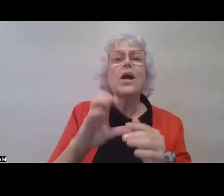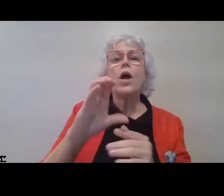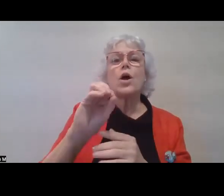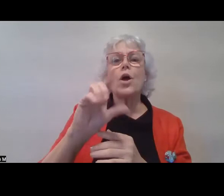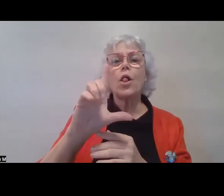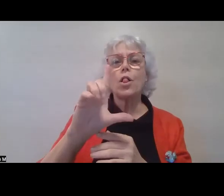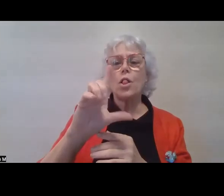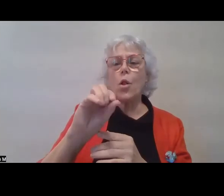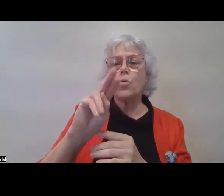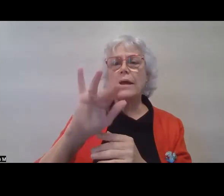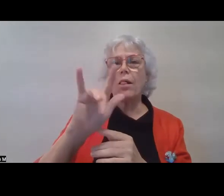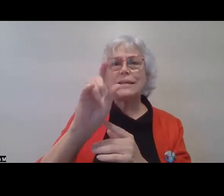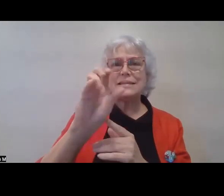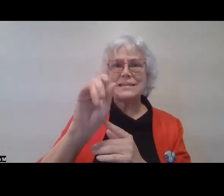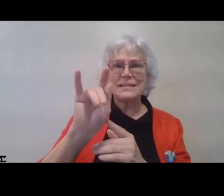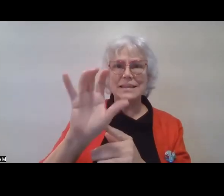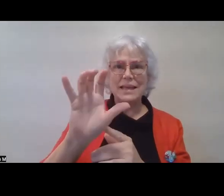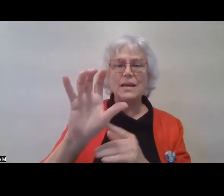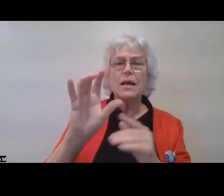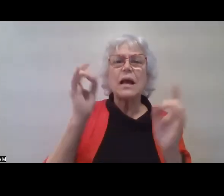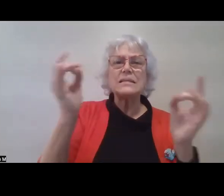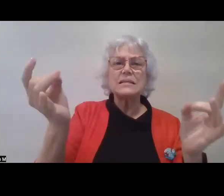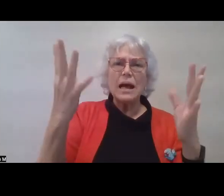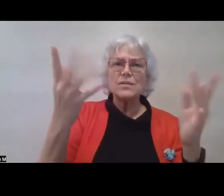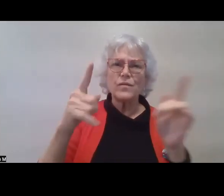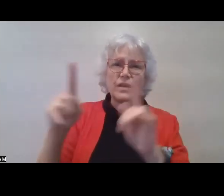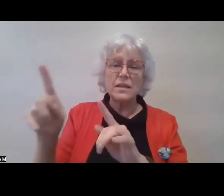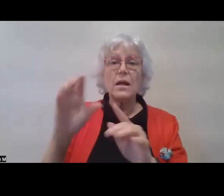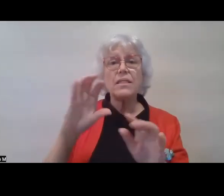But also in how the climate crisis and mitigation efforts are